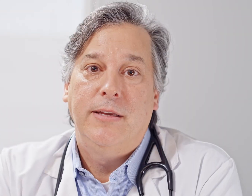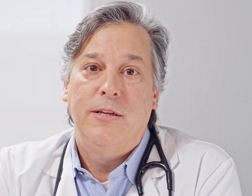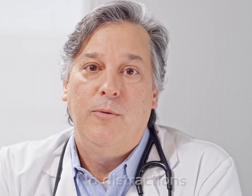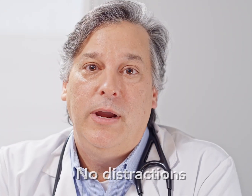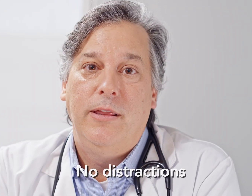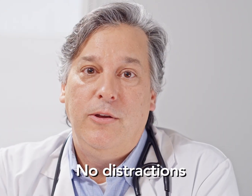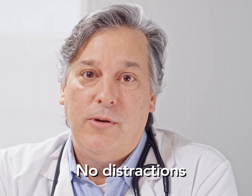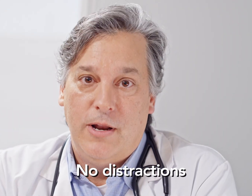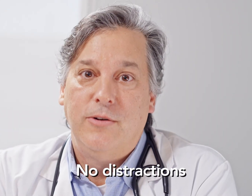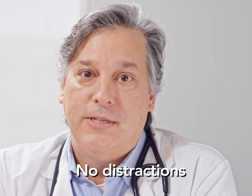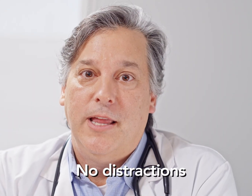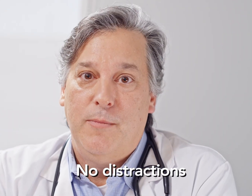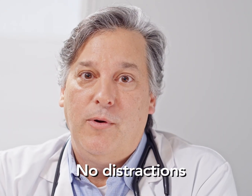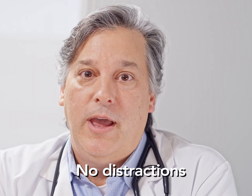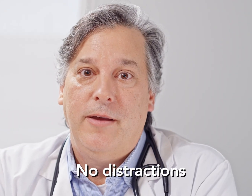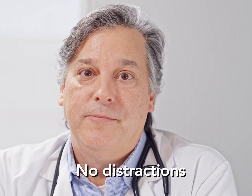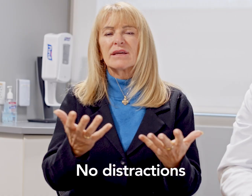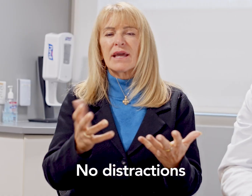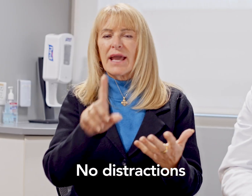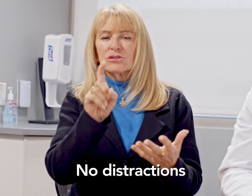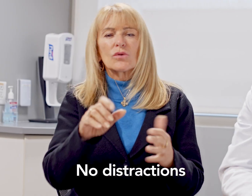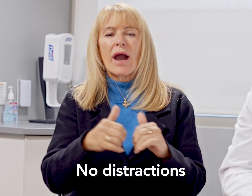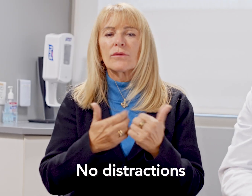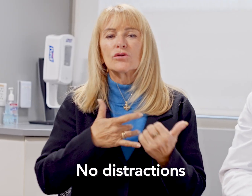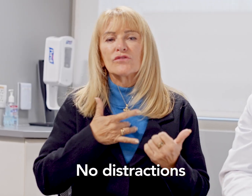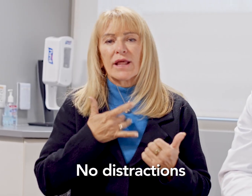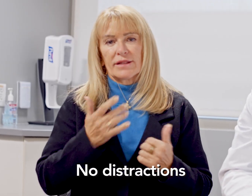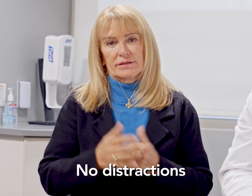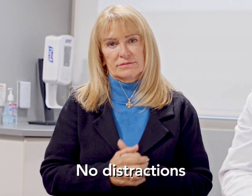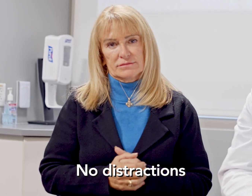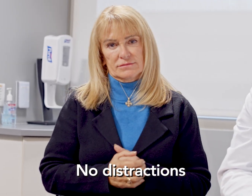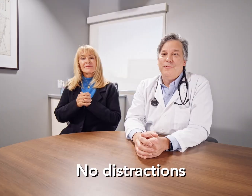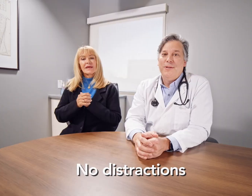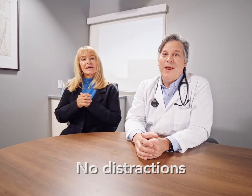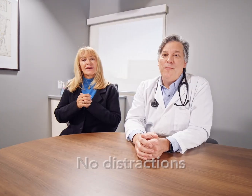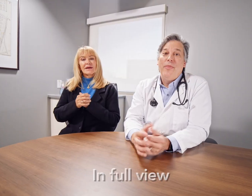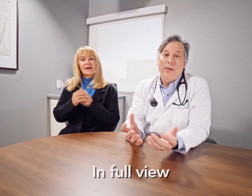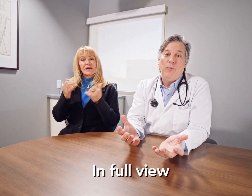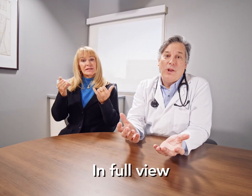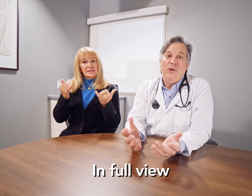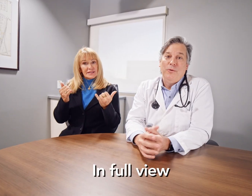communicate in a well-lit and quiet environment with few Visual and auditory distractions